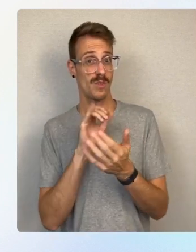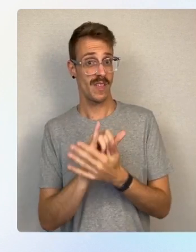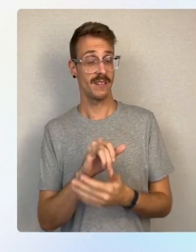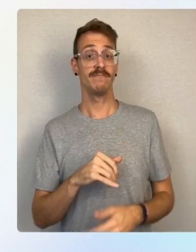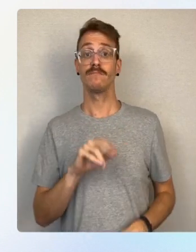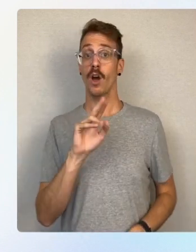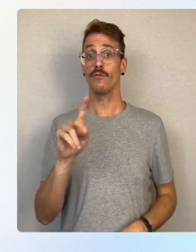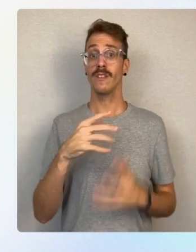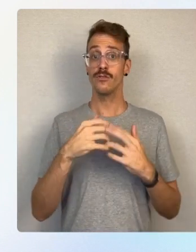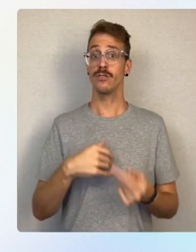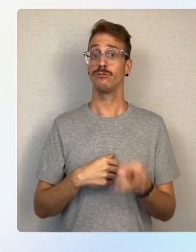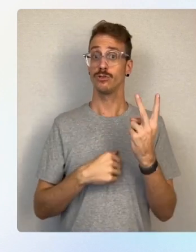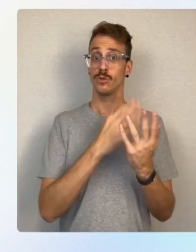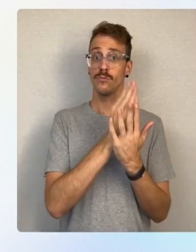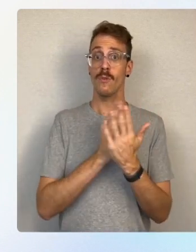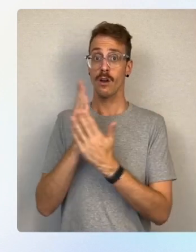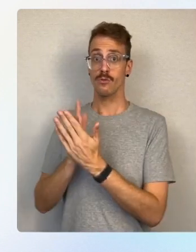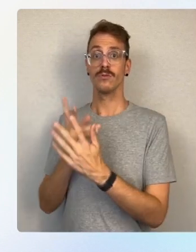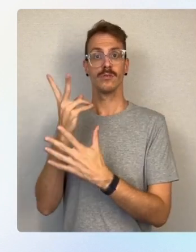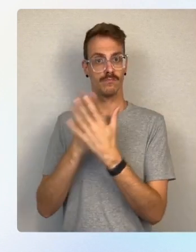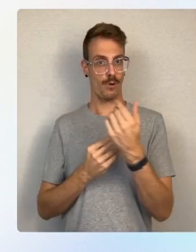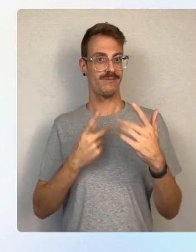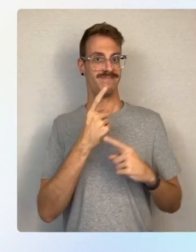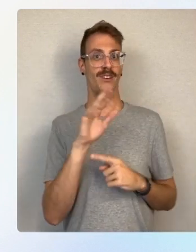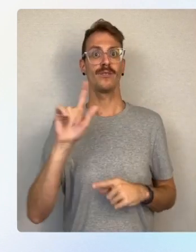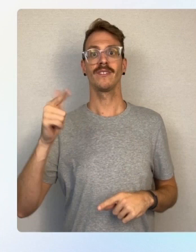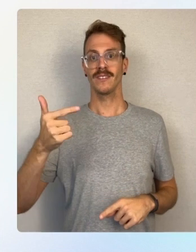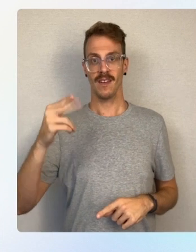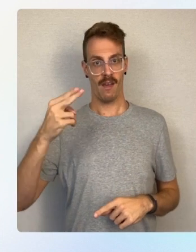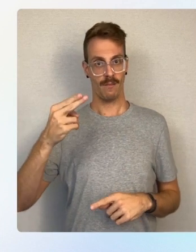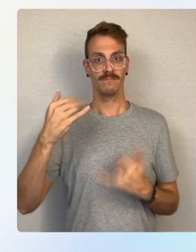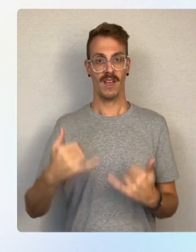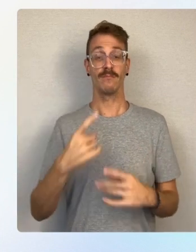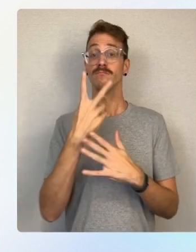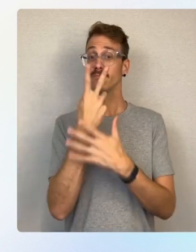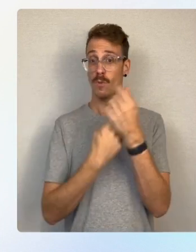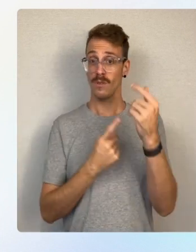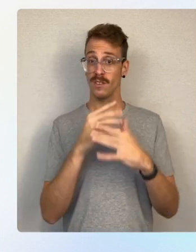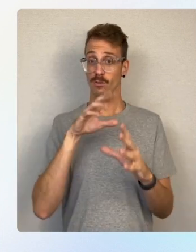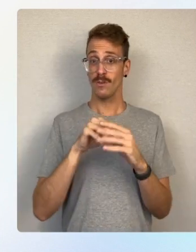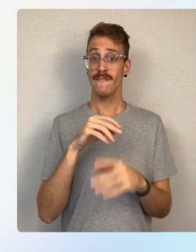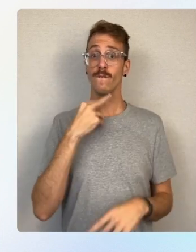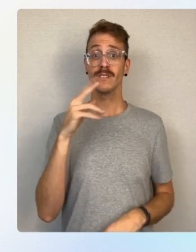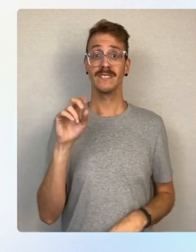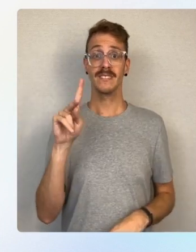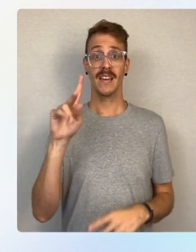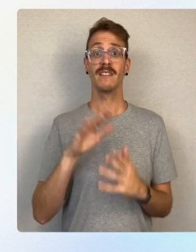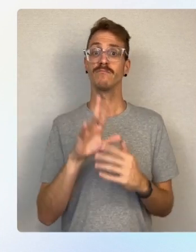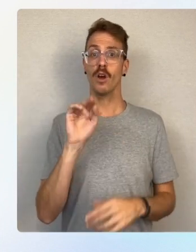Voice SDK for Unreal Engine consists of two modules, now available in GitHub. These modules include the Voice SDK Unreal module,